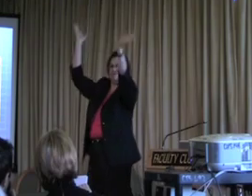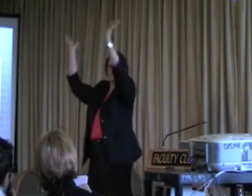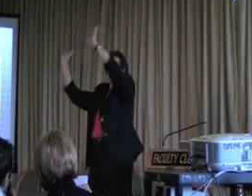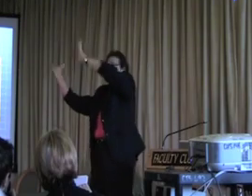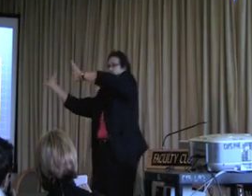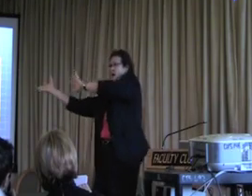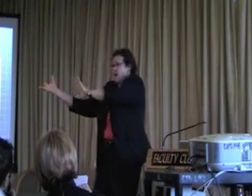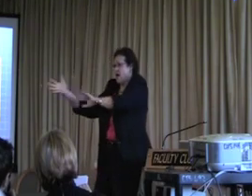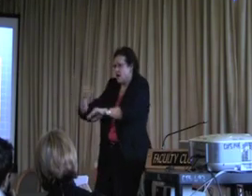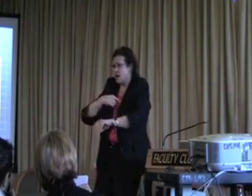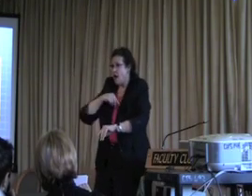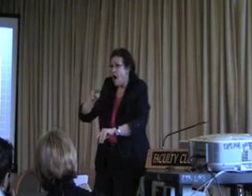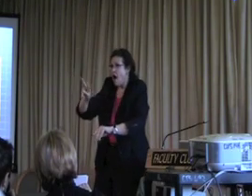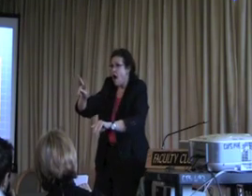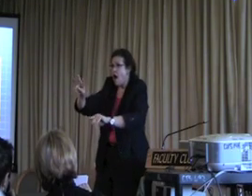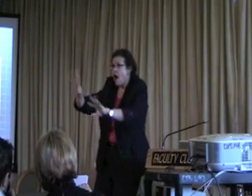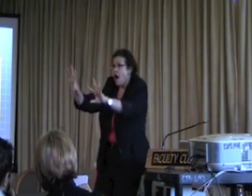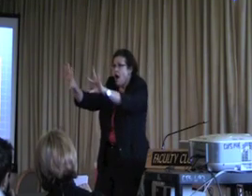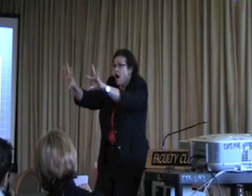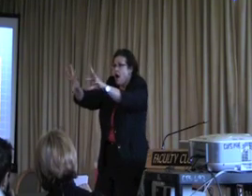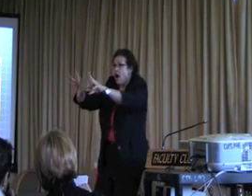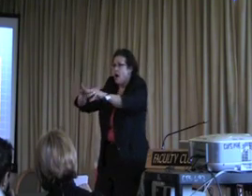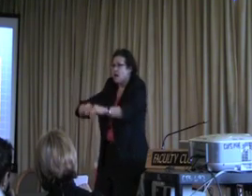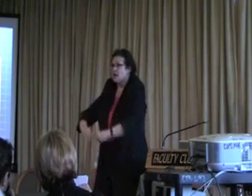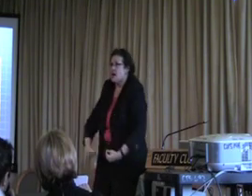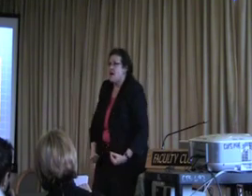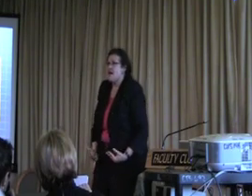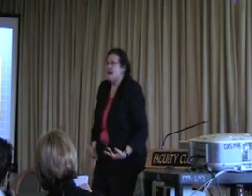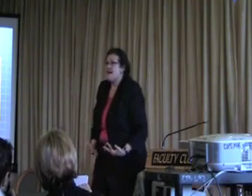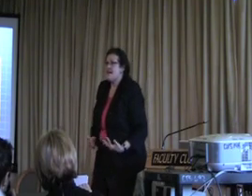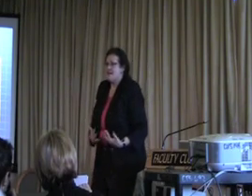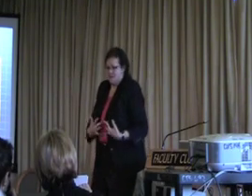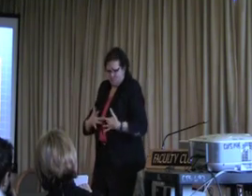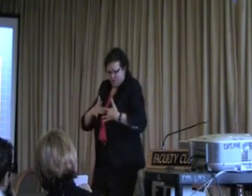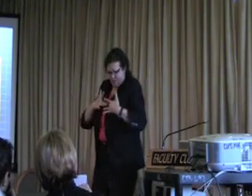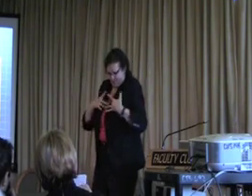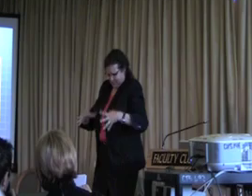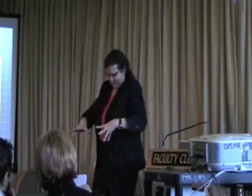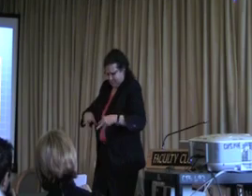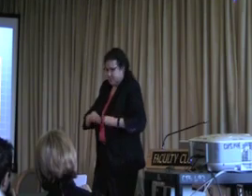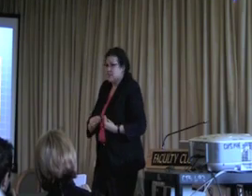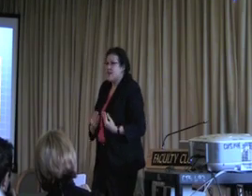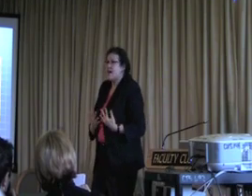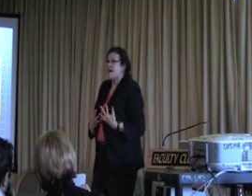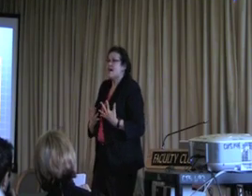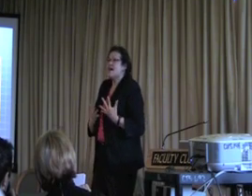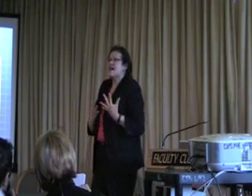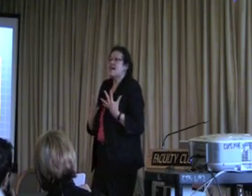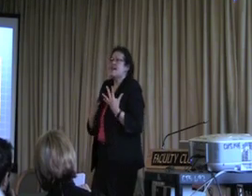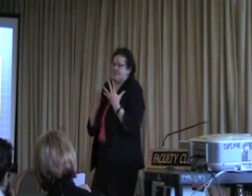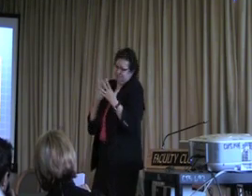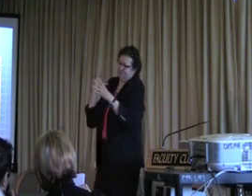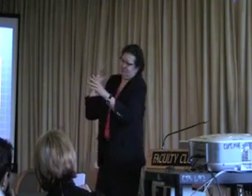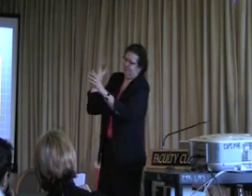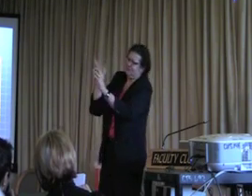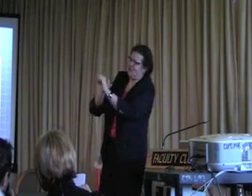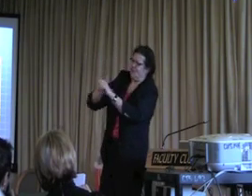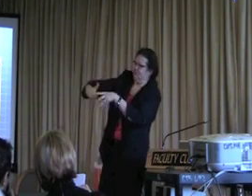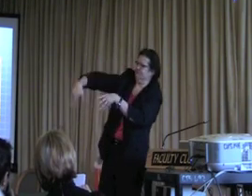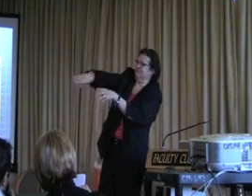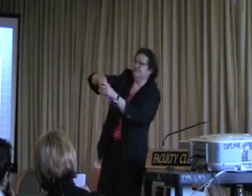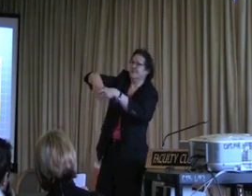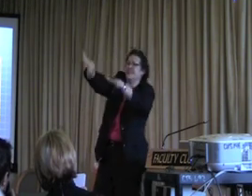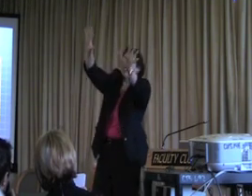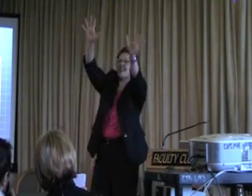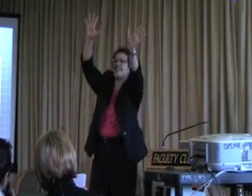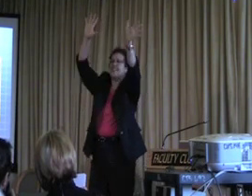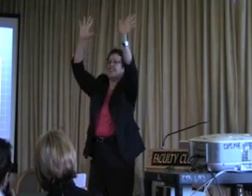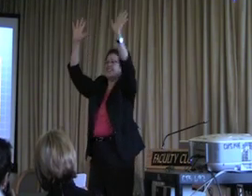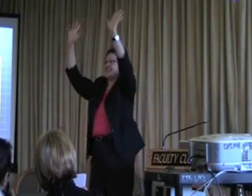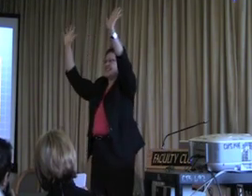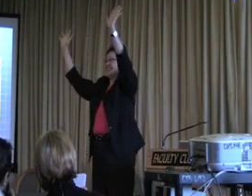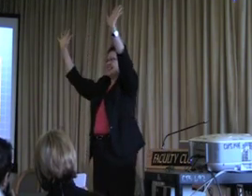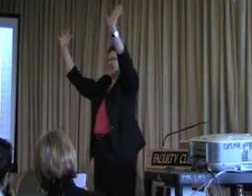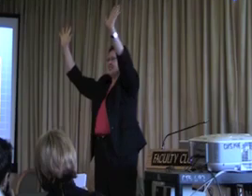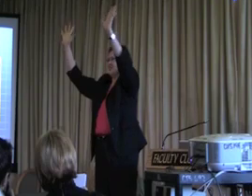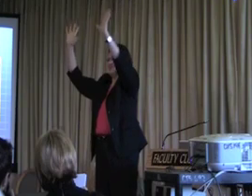is the bliss of solitude. And then my heart with pleasure fills and dances with the Daffodils.